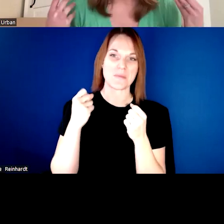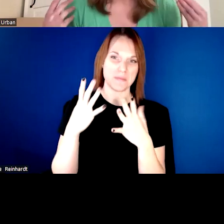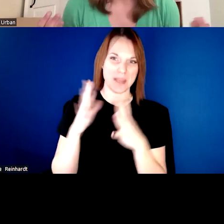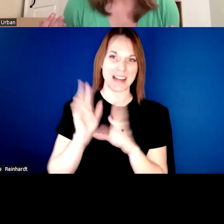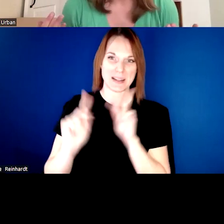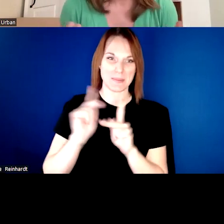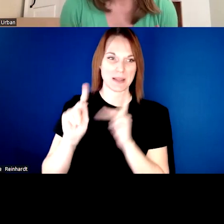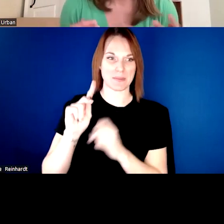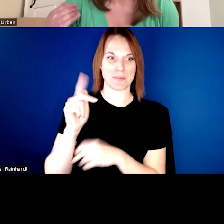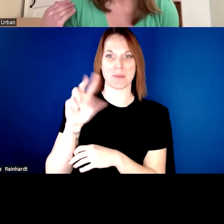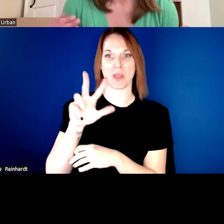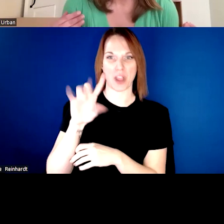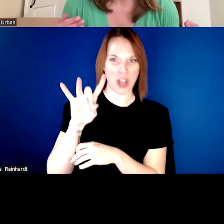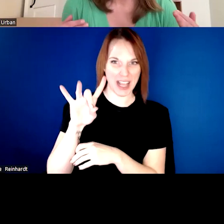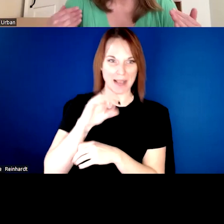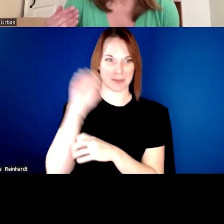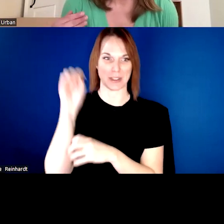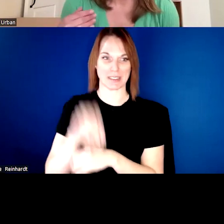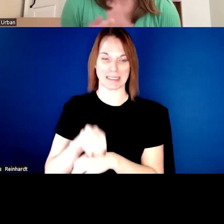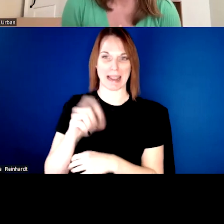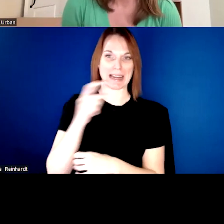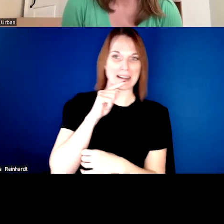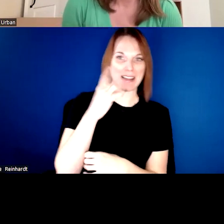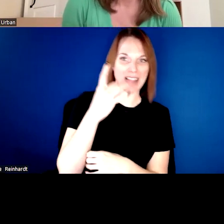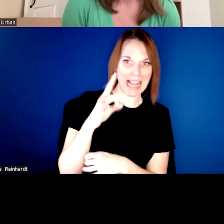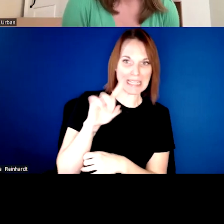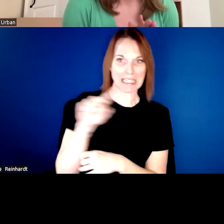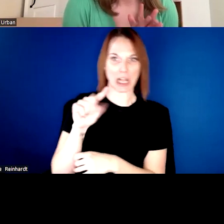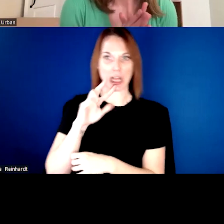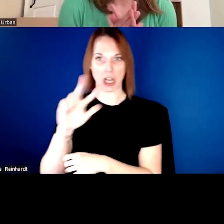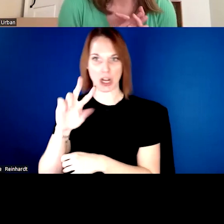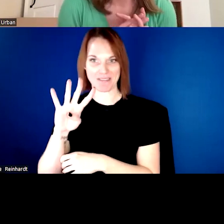a very high number. And we know that that is not consistent with setting young people